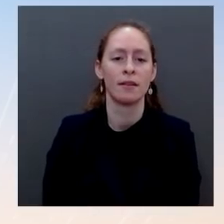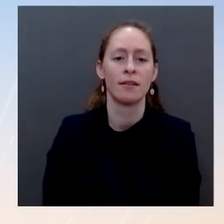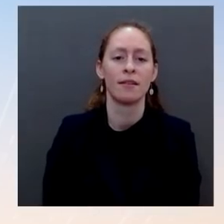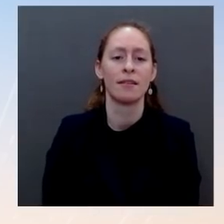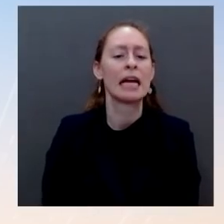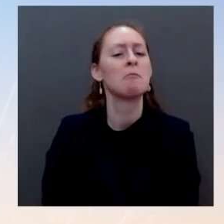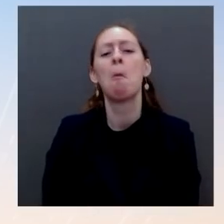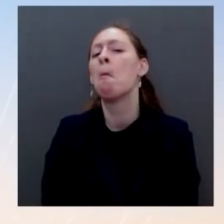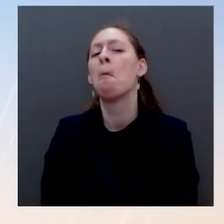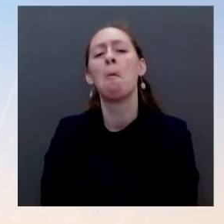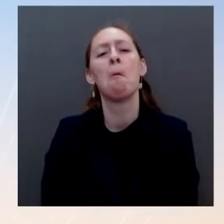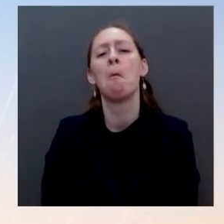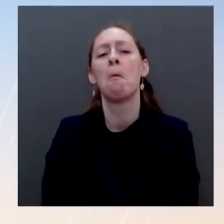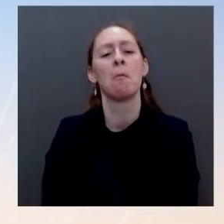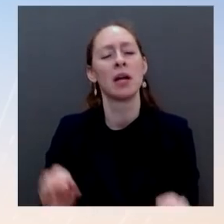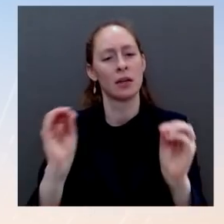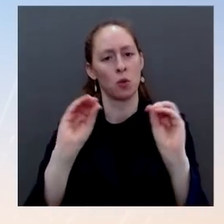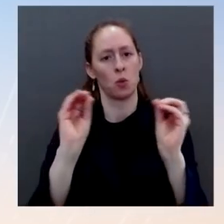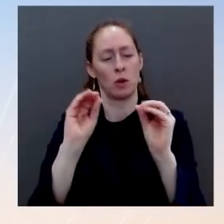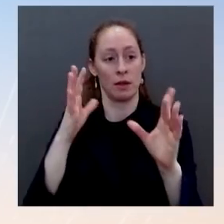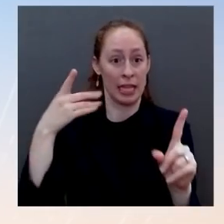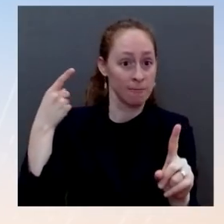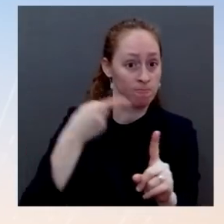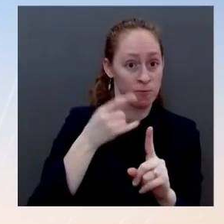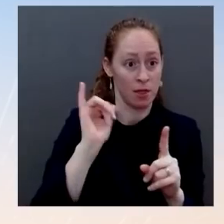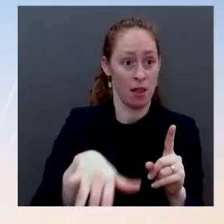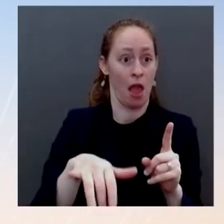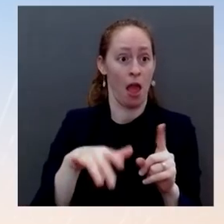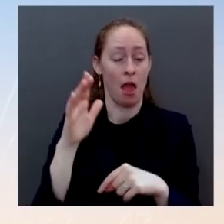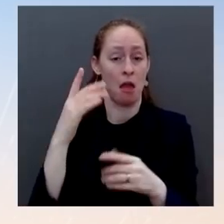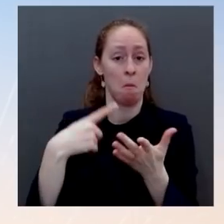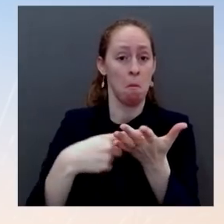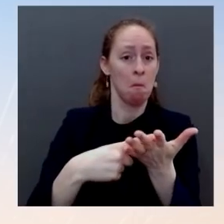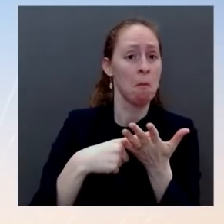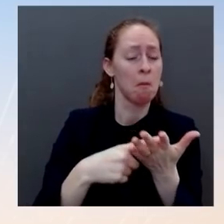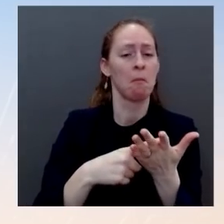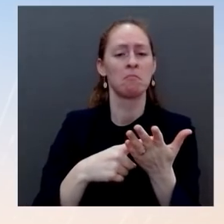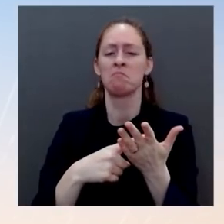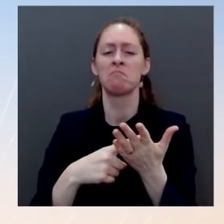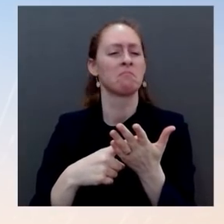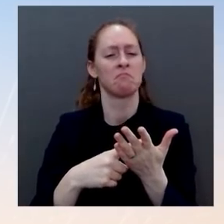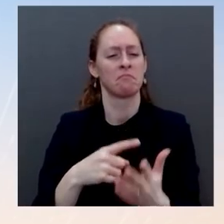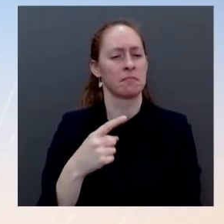should that be needed to move voting rights legislation forward. The Press: And just looking to clarify the White House's position